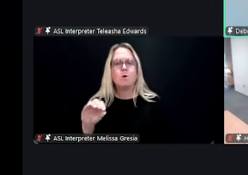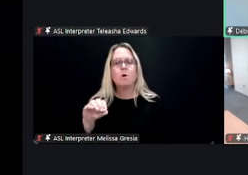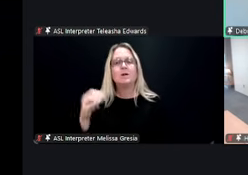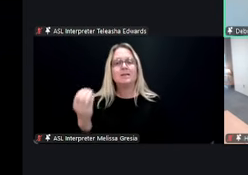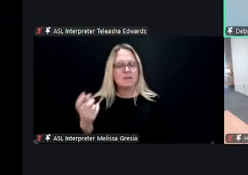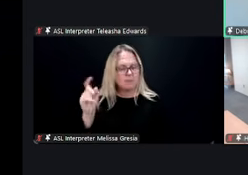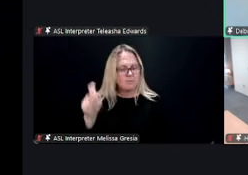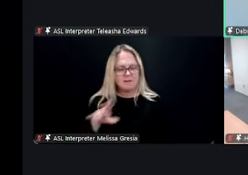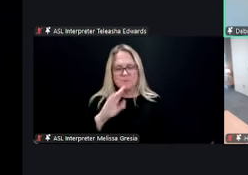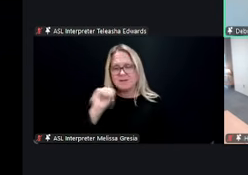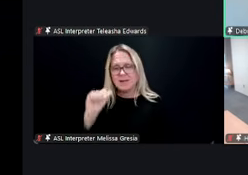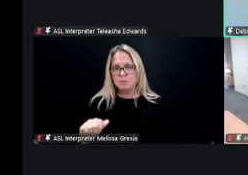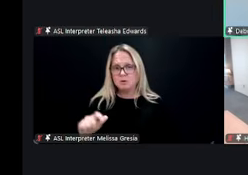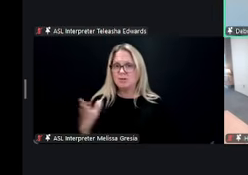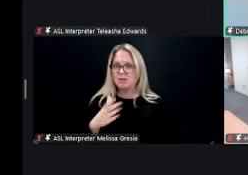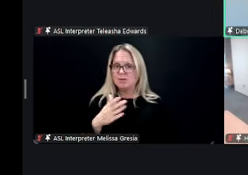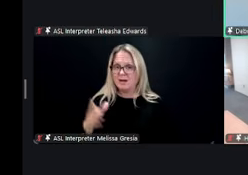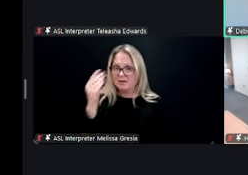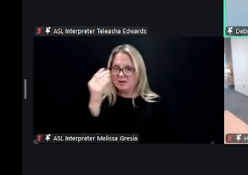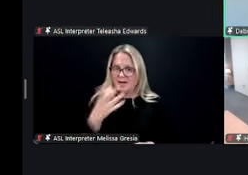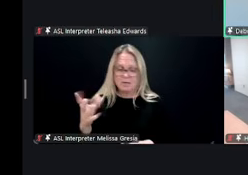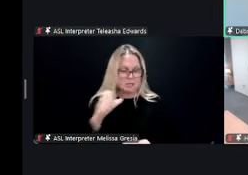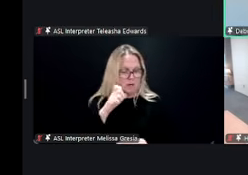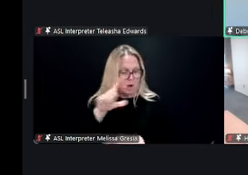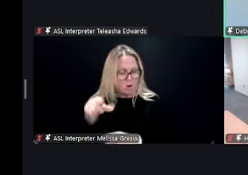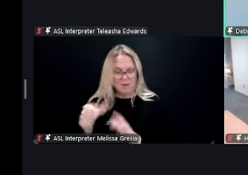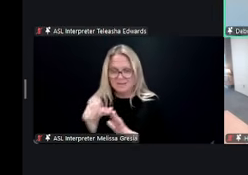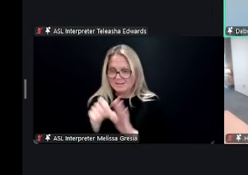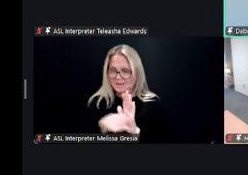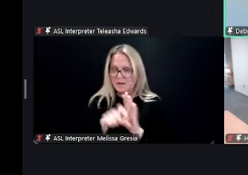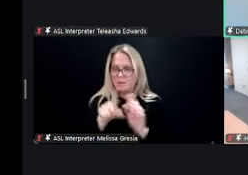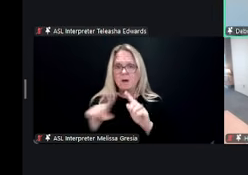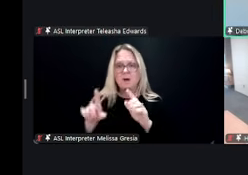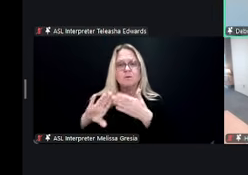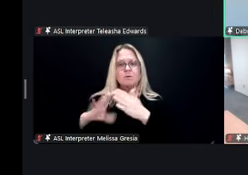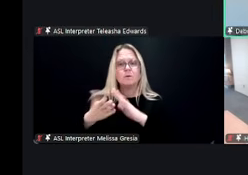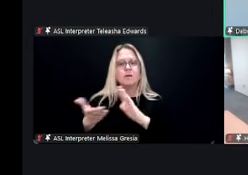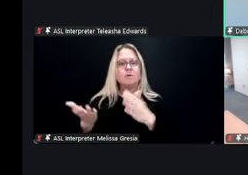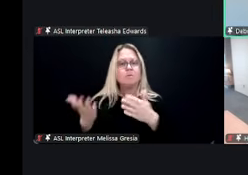data not only with the state but with community partners who want to understand how the funds